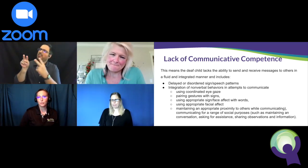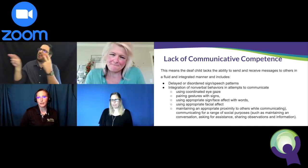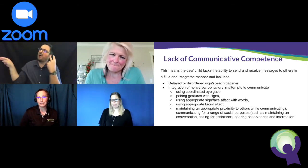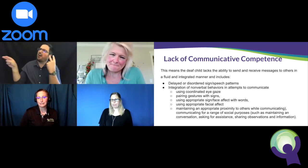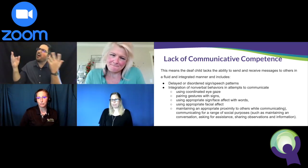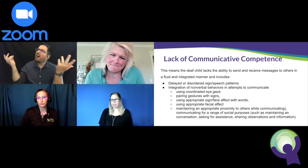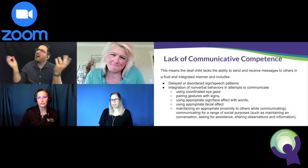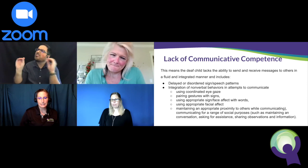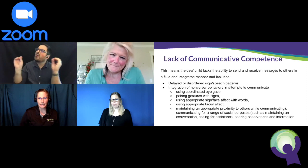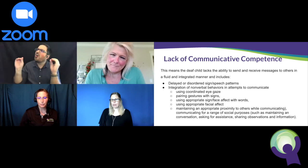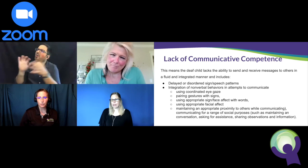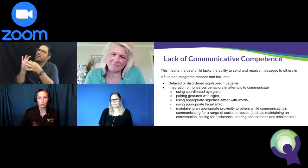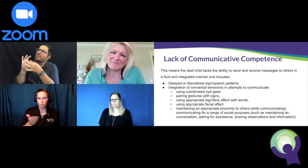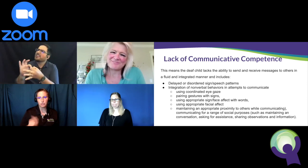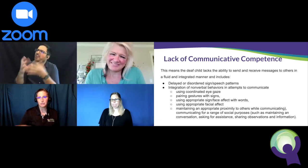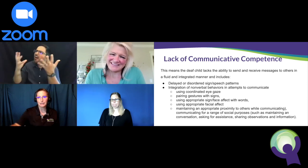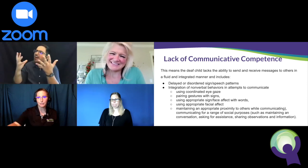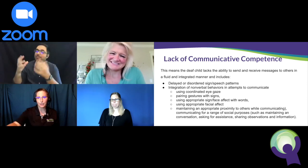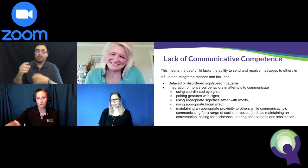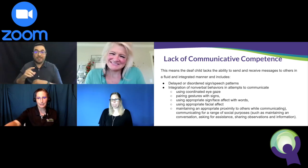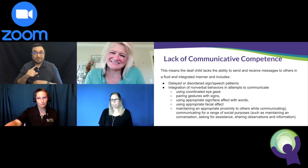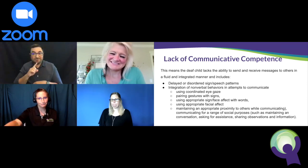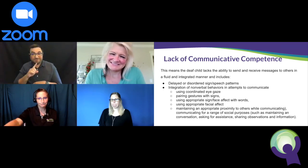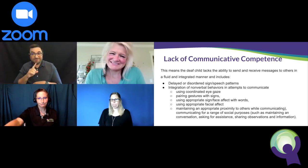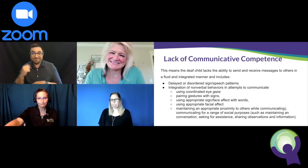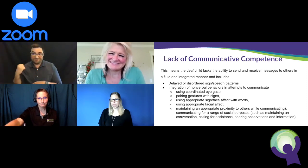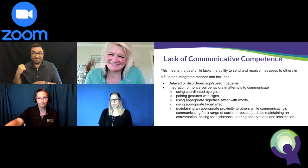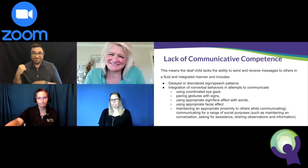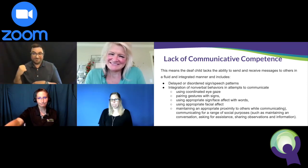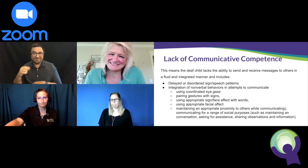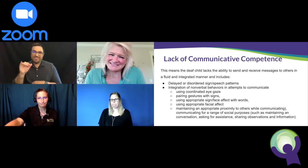I think that's a perfect example of what you're talking about right now.